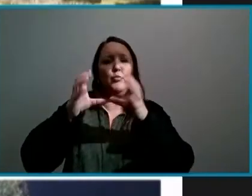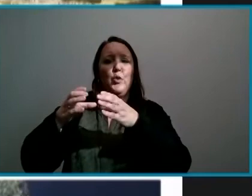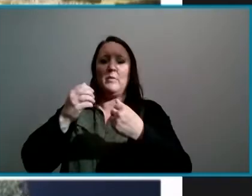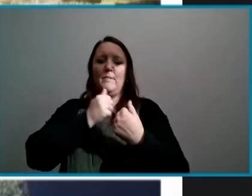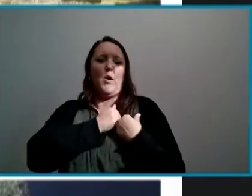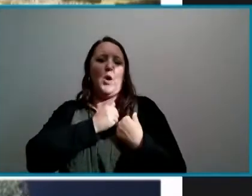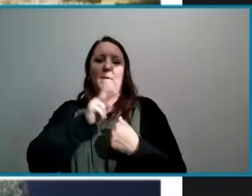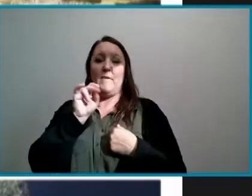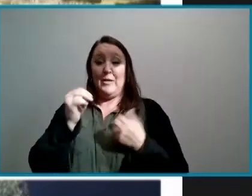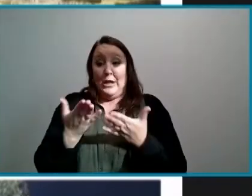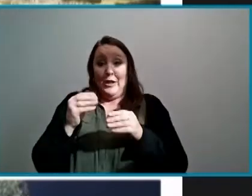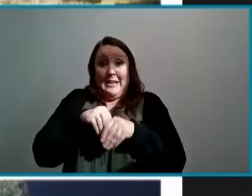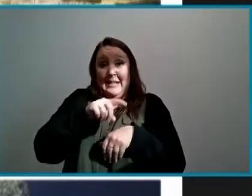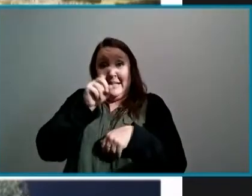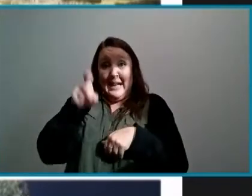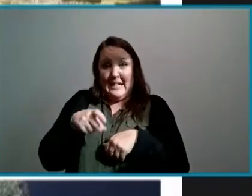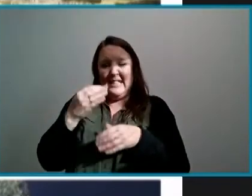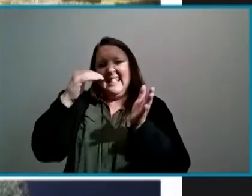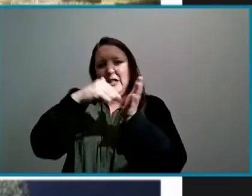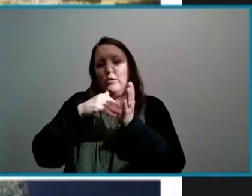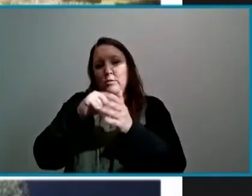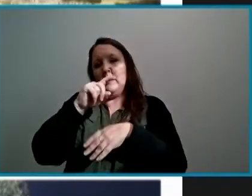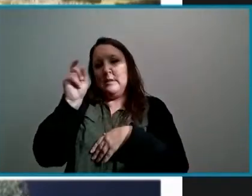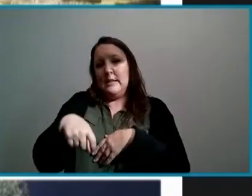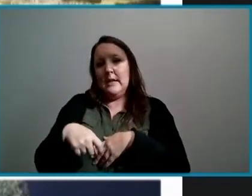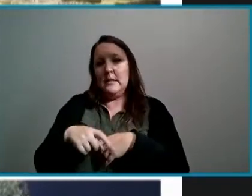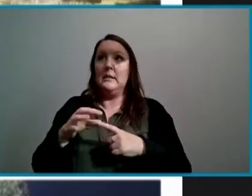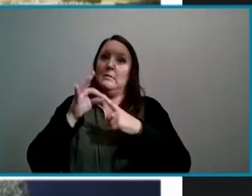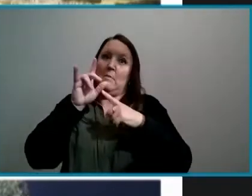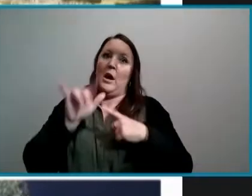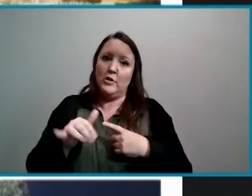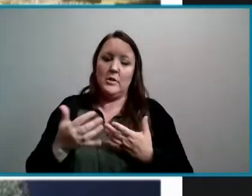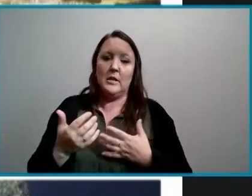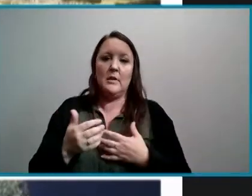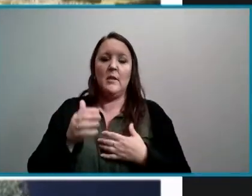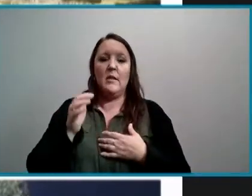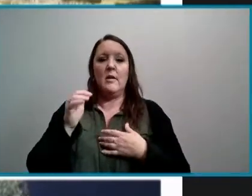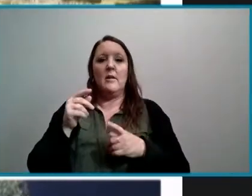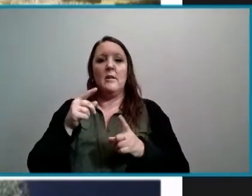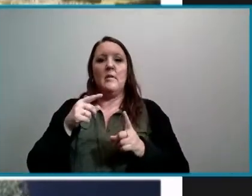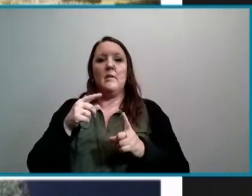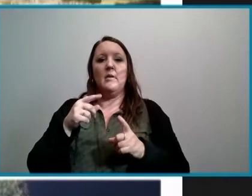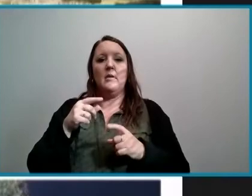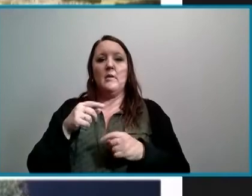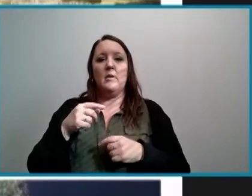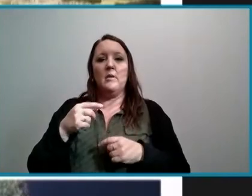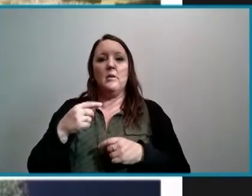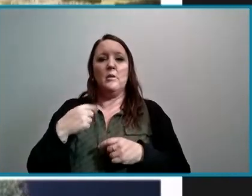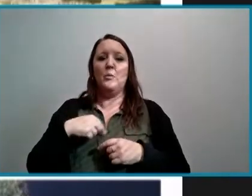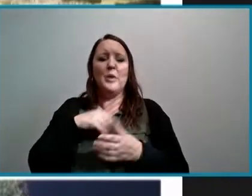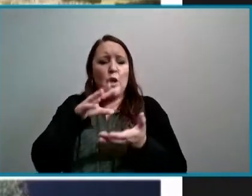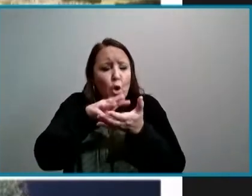here in central Texas, especially. That, you know, we learn just by getting together,